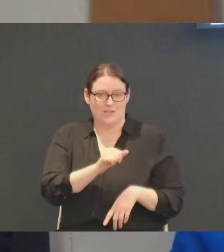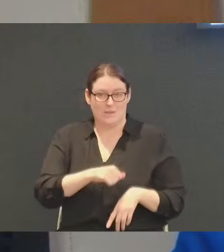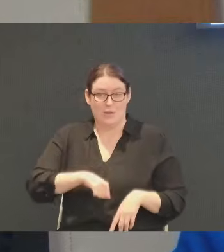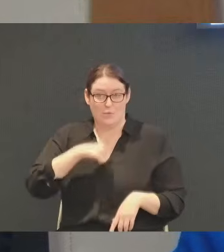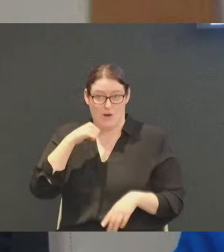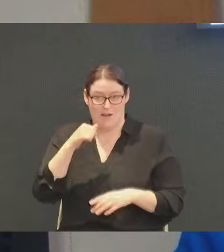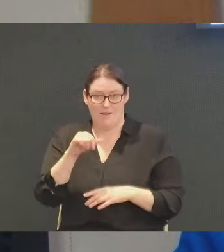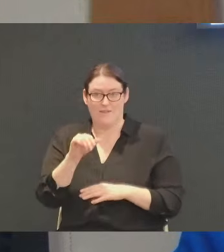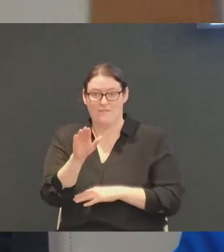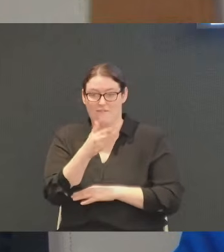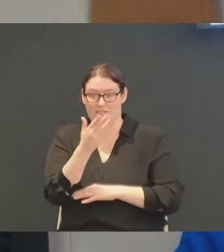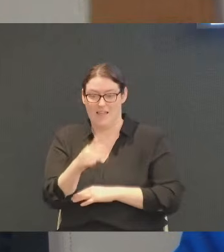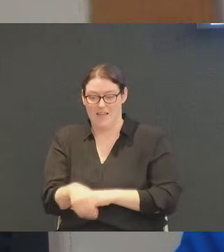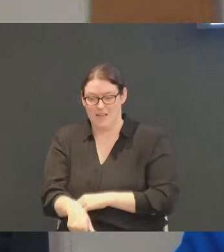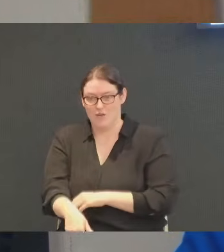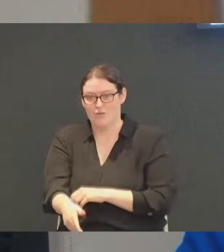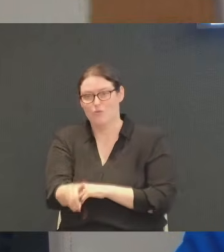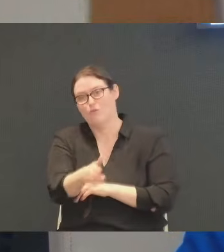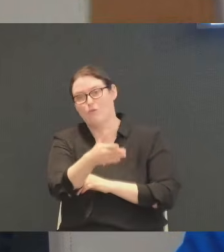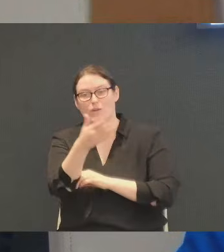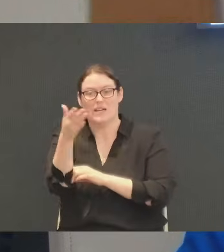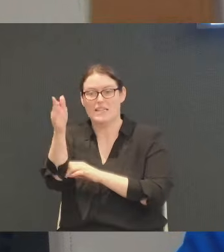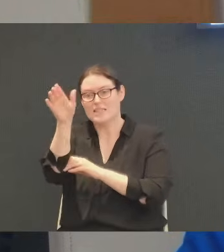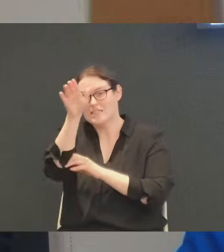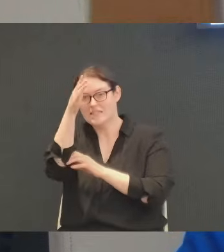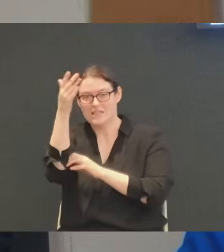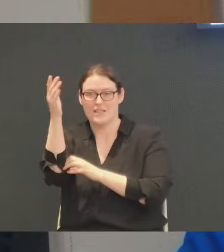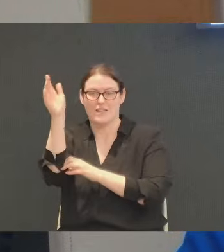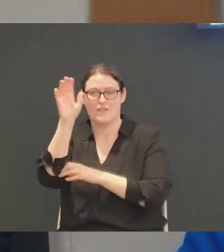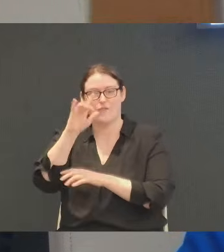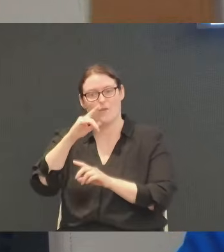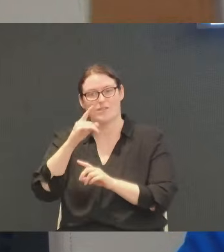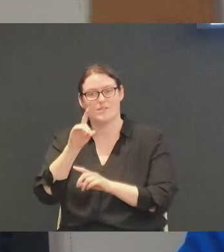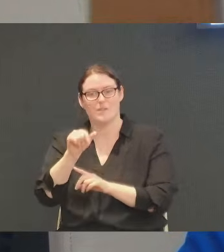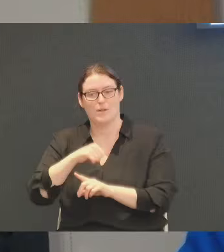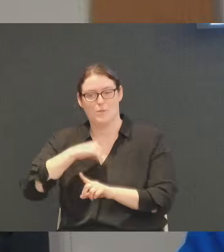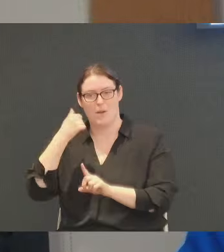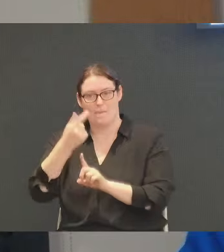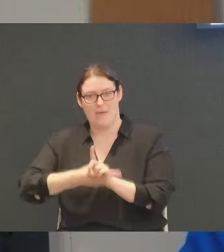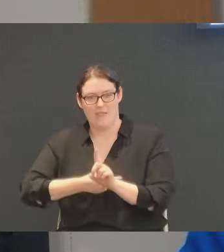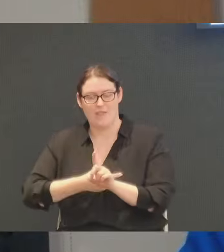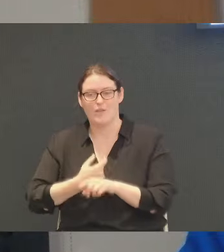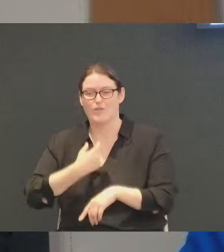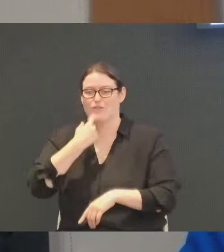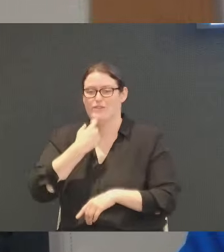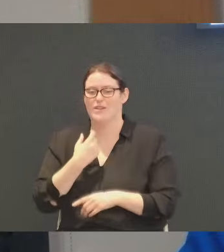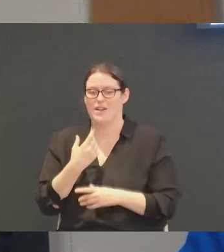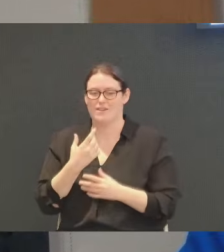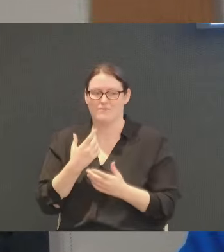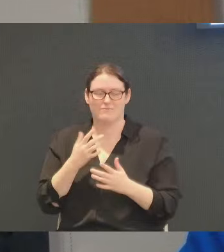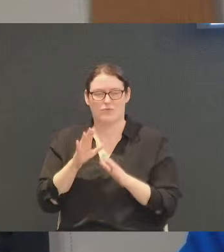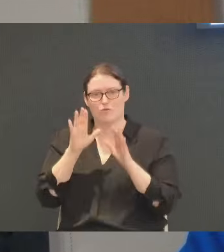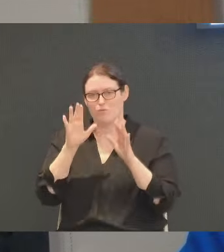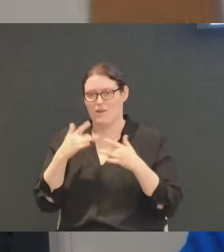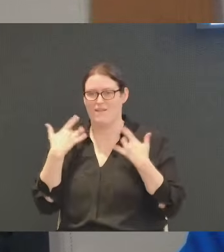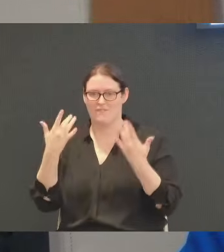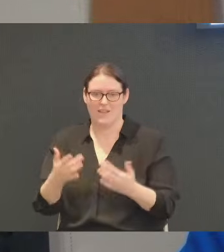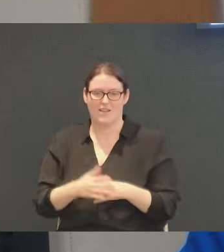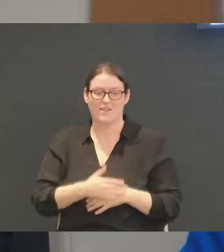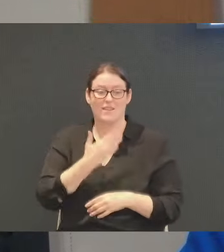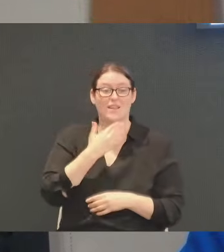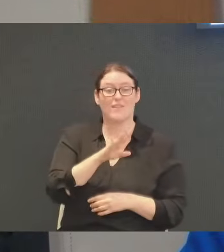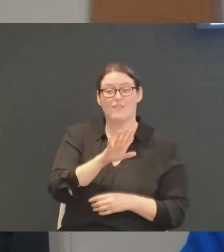flag raising disability pride month. we just had a great event. I want to thank the 513Relief team